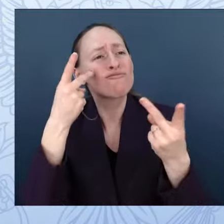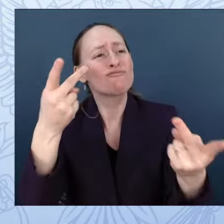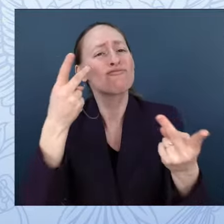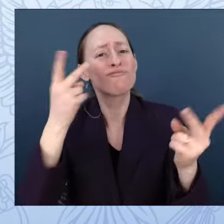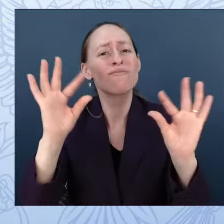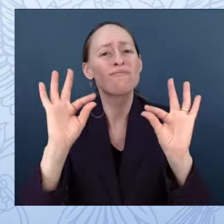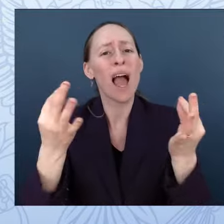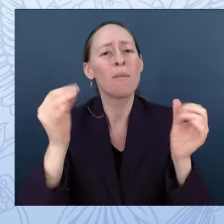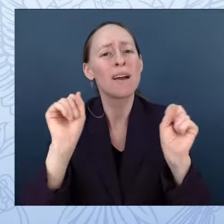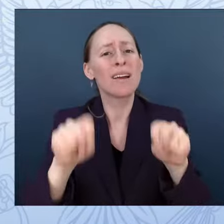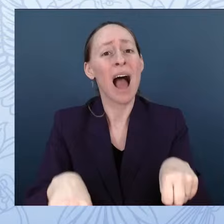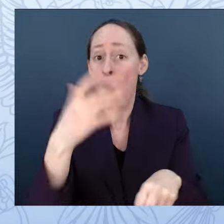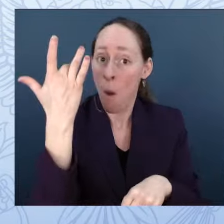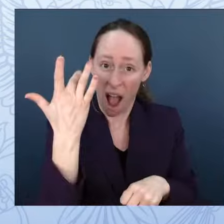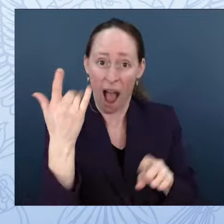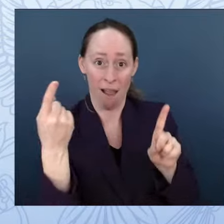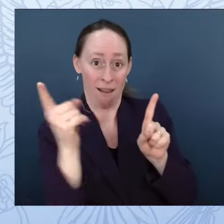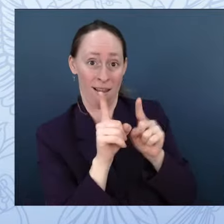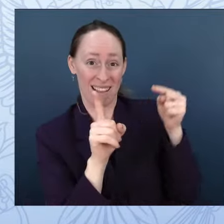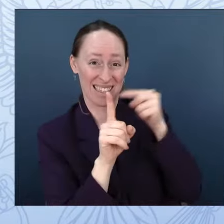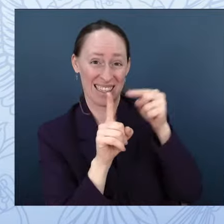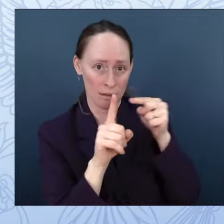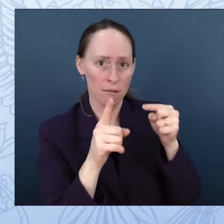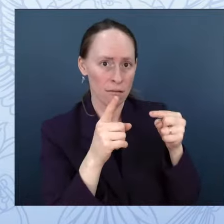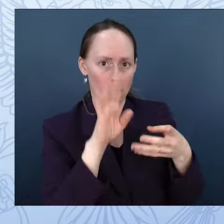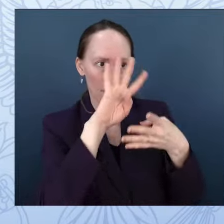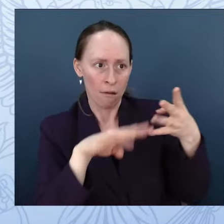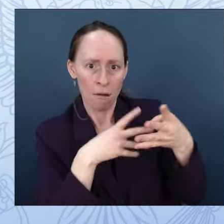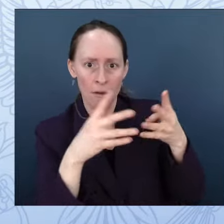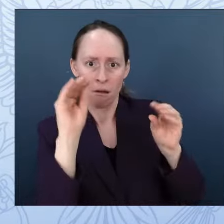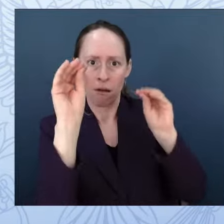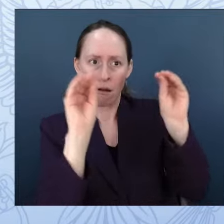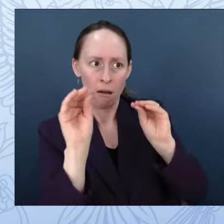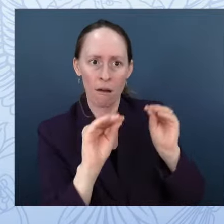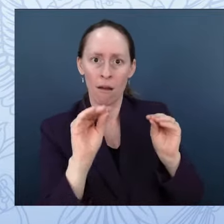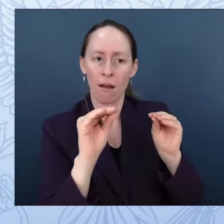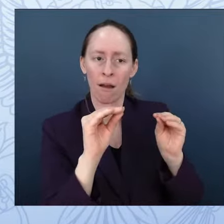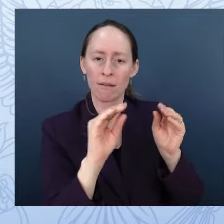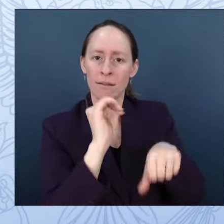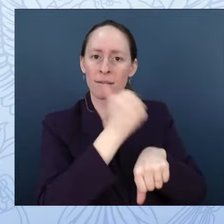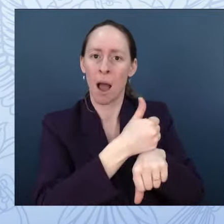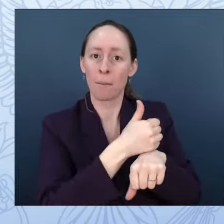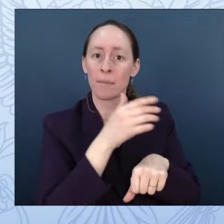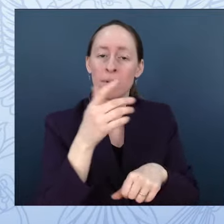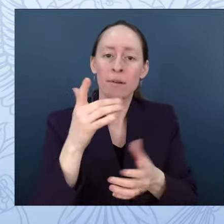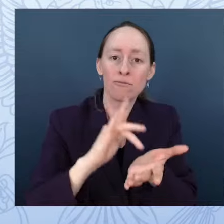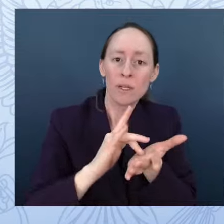Yes, the word cancer has the power to strike fear into our hearts.